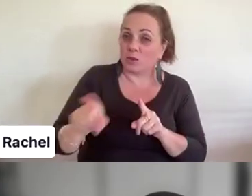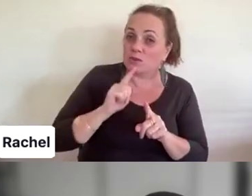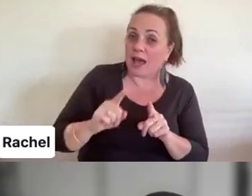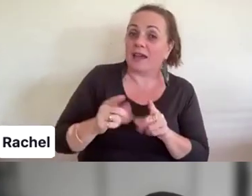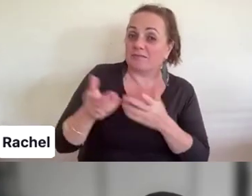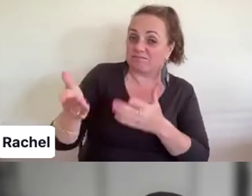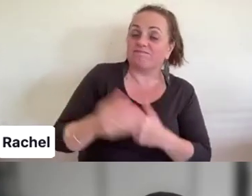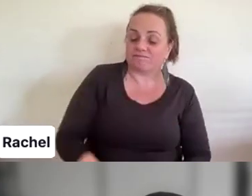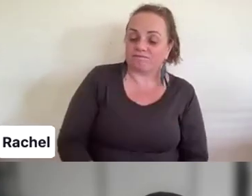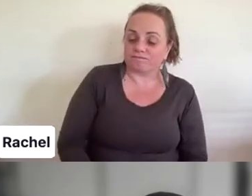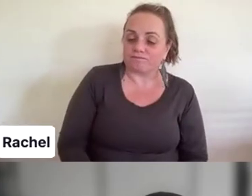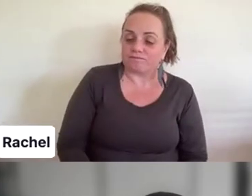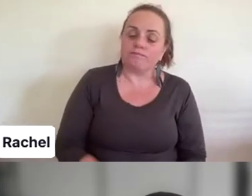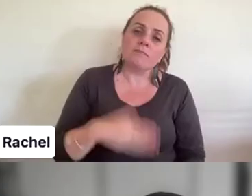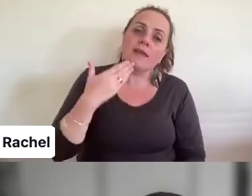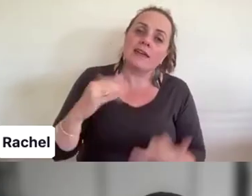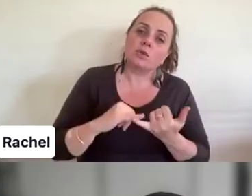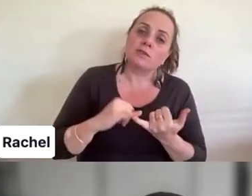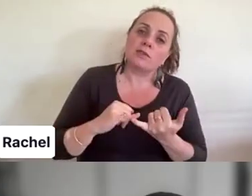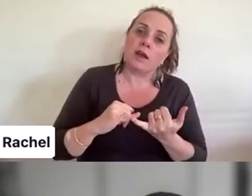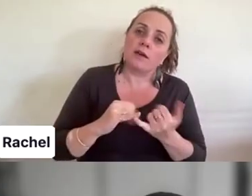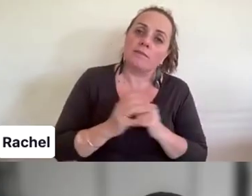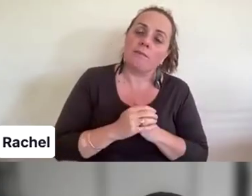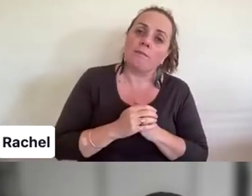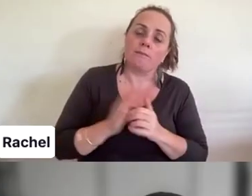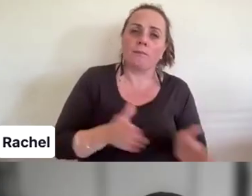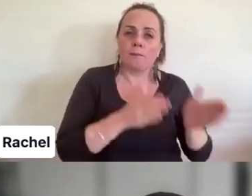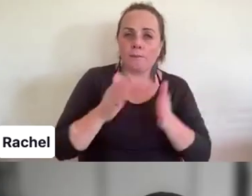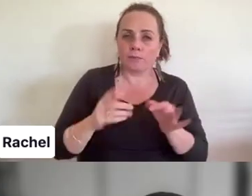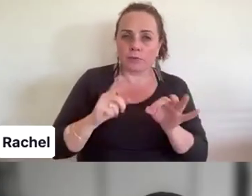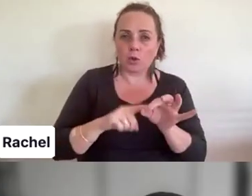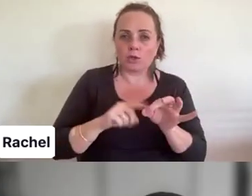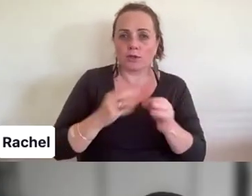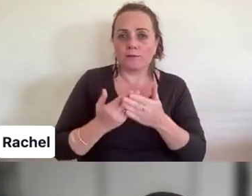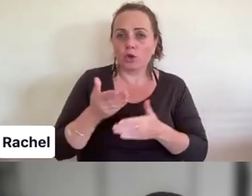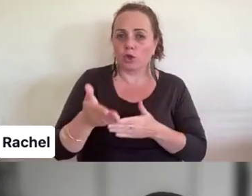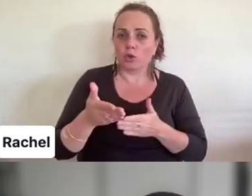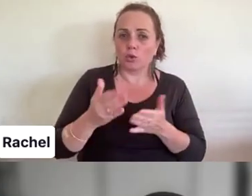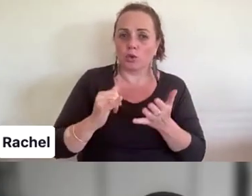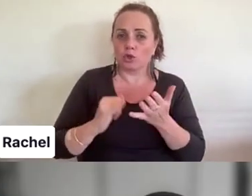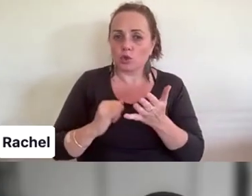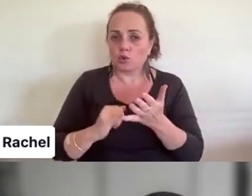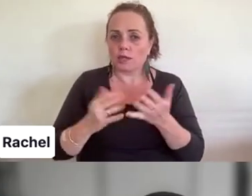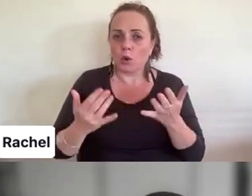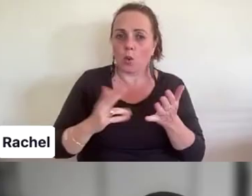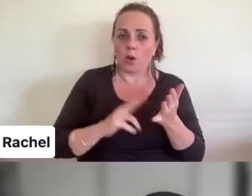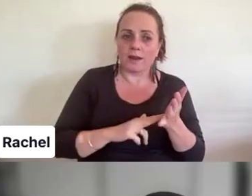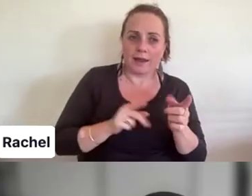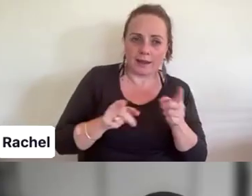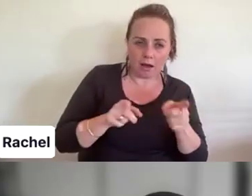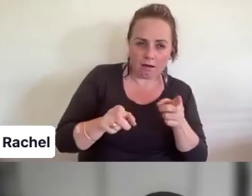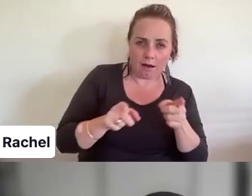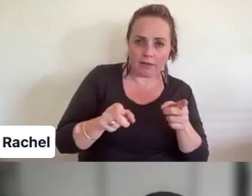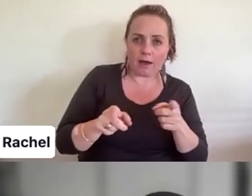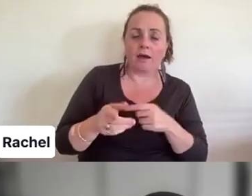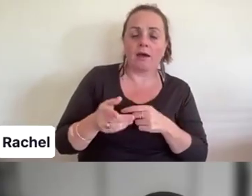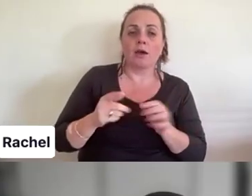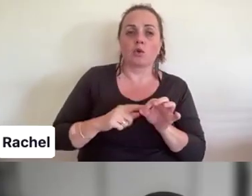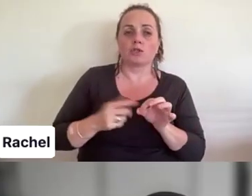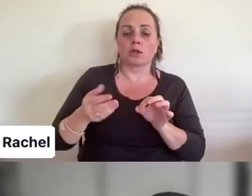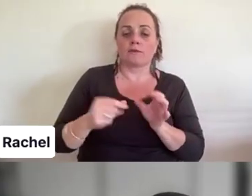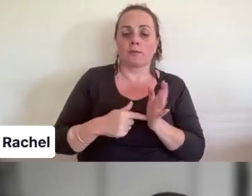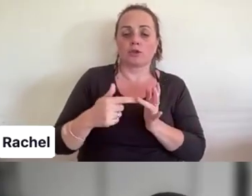Thanks Sarah. And this may be a question for you, Susan or Nick, it's a question from Tomo. "Is